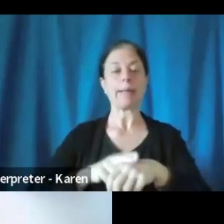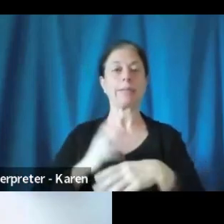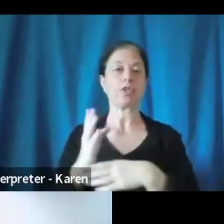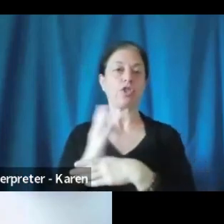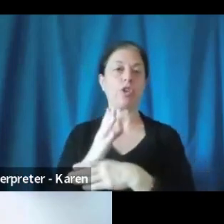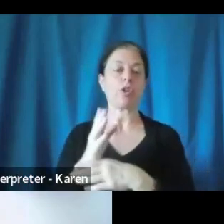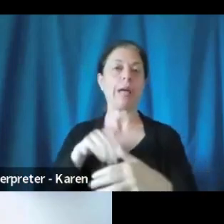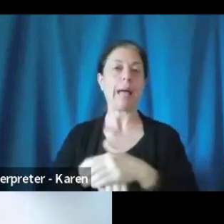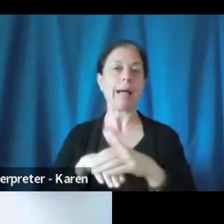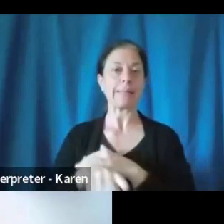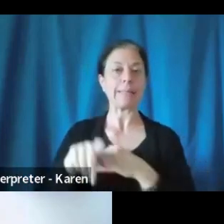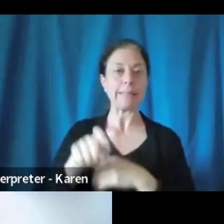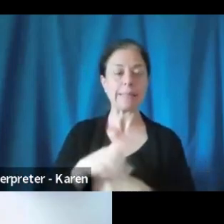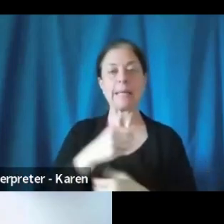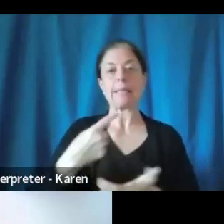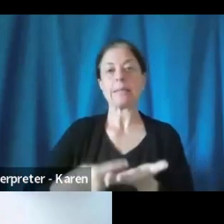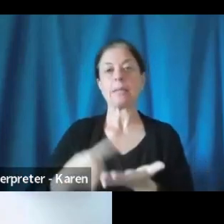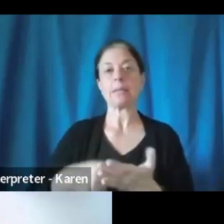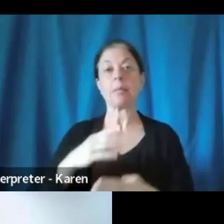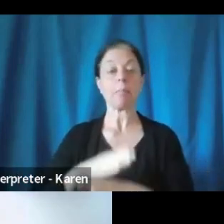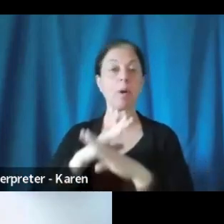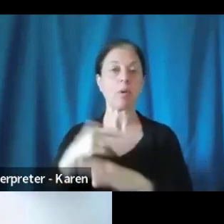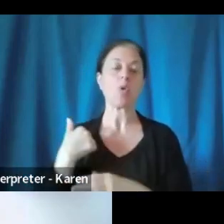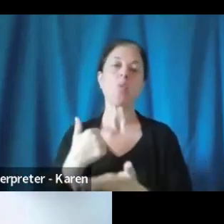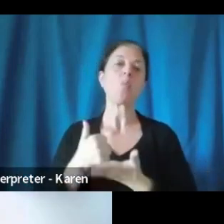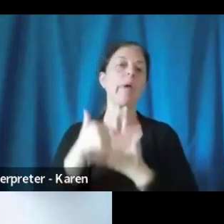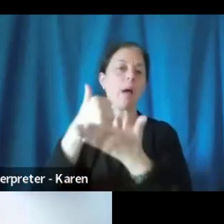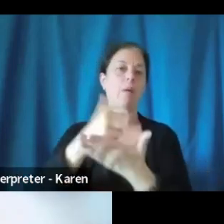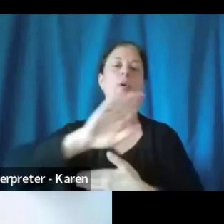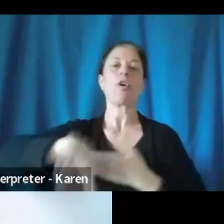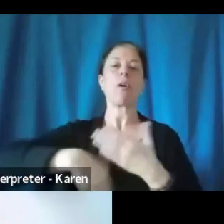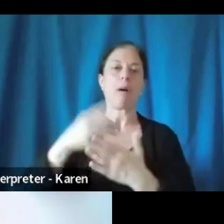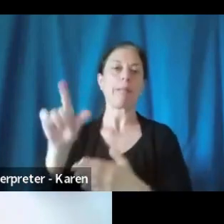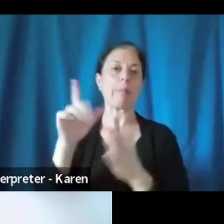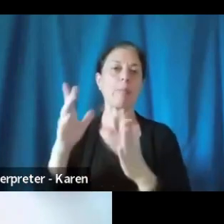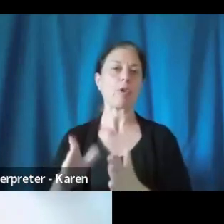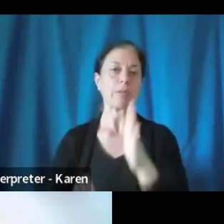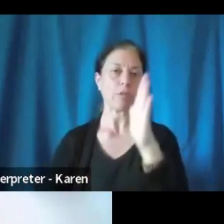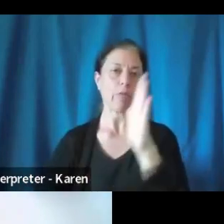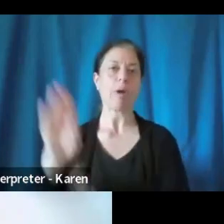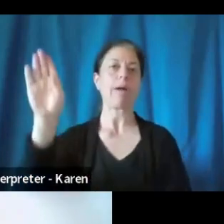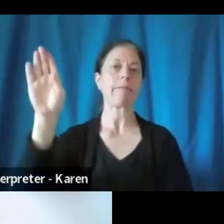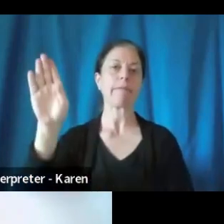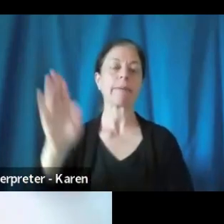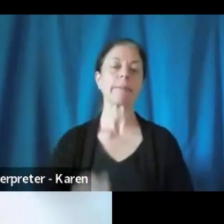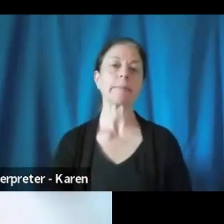privileges to do the same. When we can normalize sharing access needs and